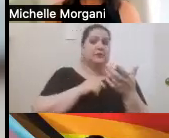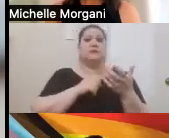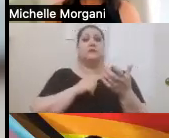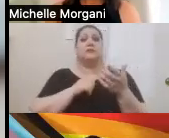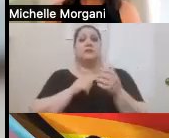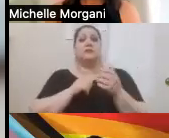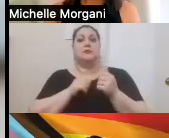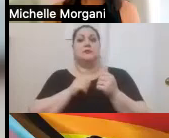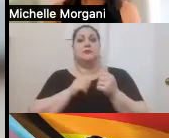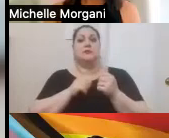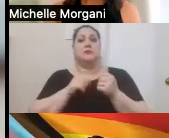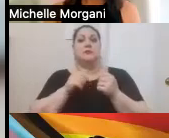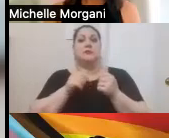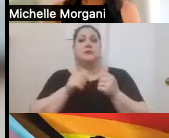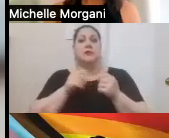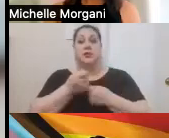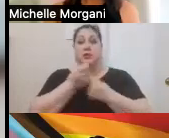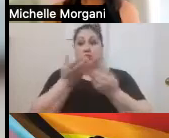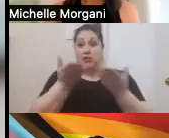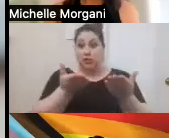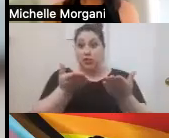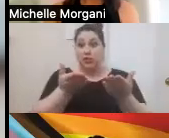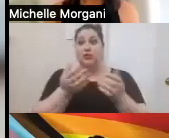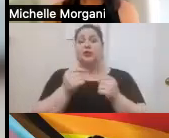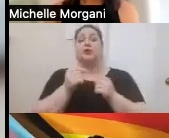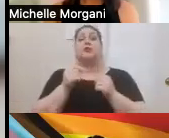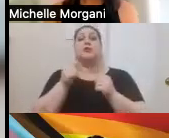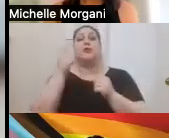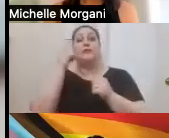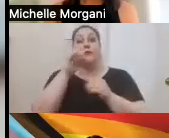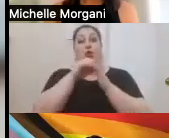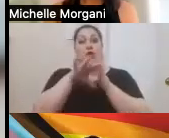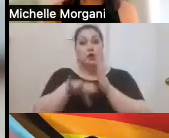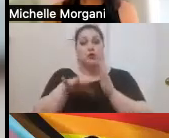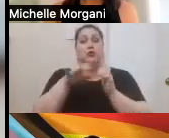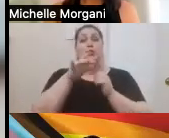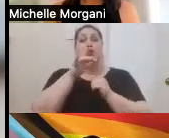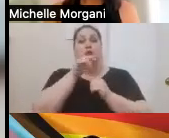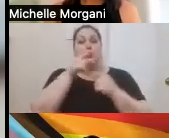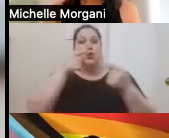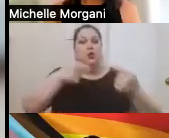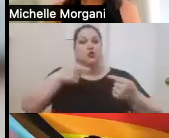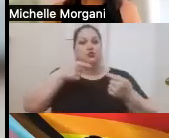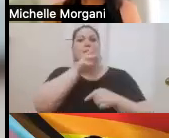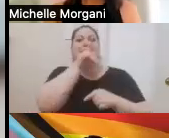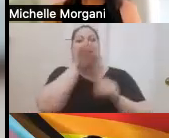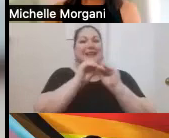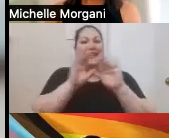I work with several students with cerebral palsy who find it difficult to use Dragon because of speech difficulties.